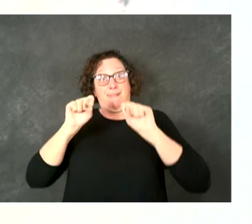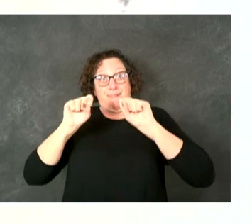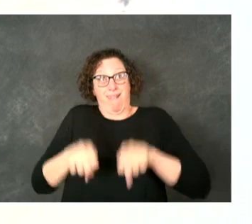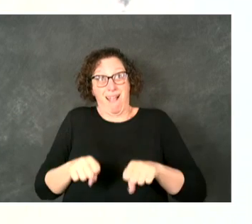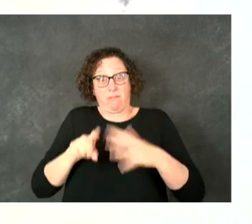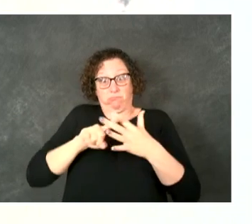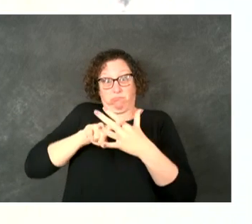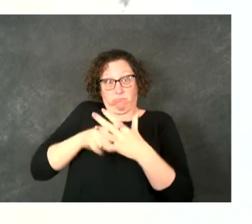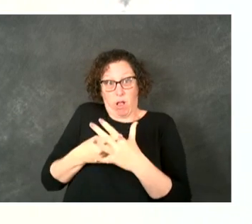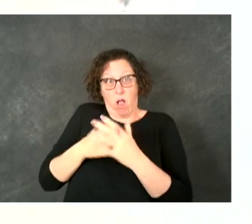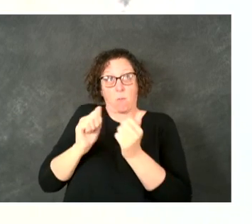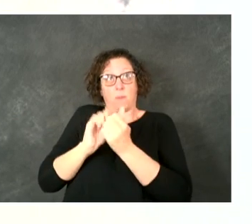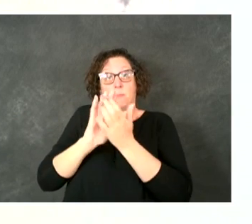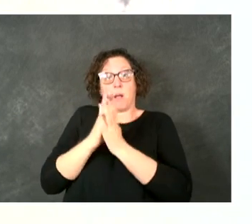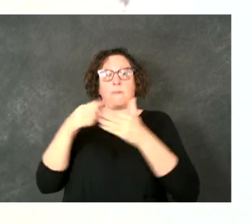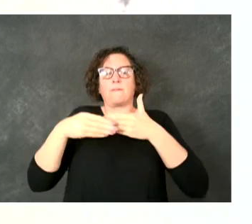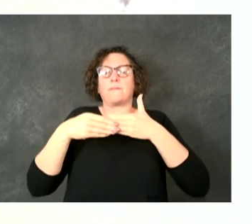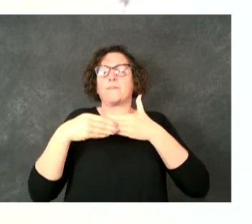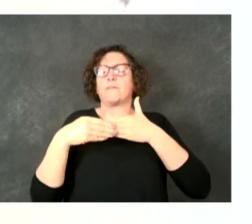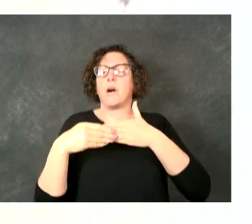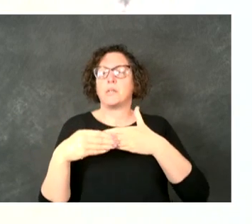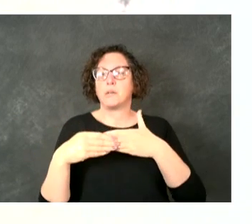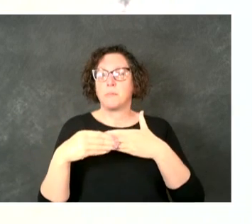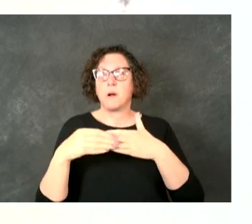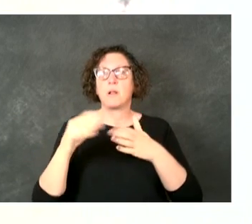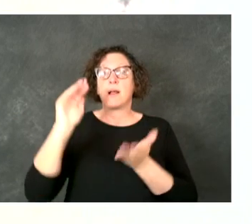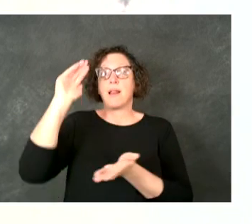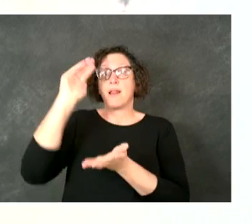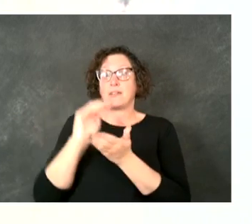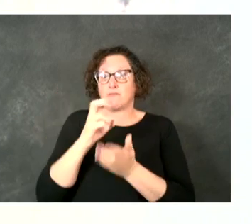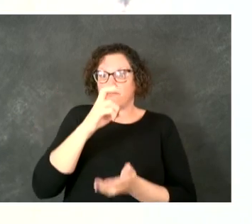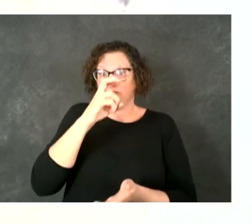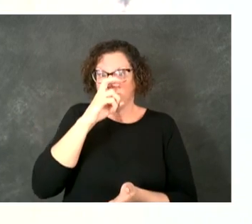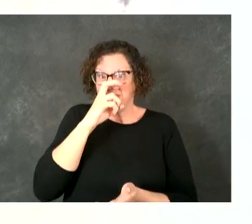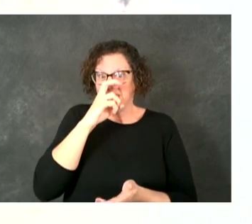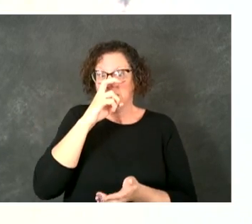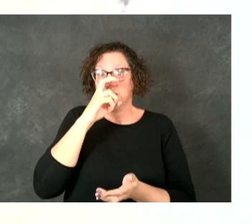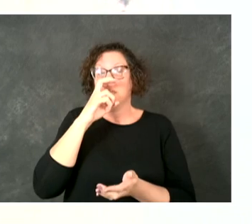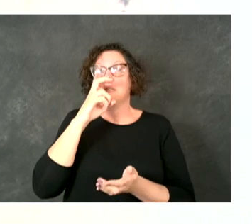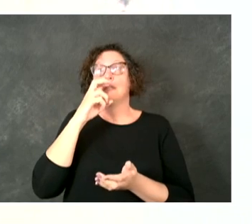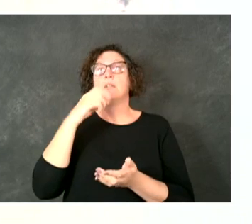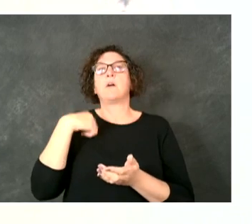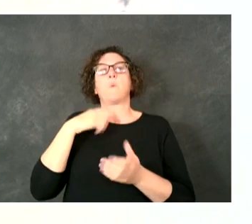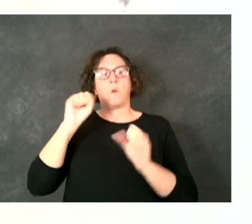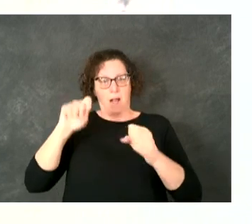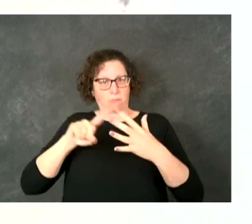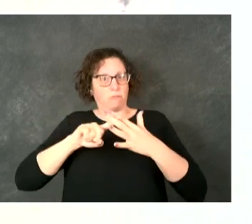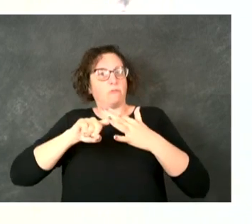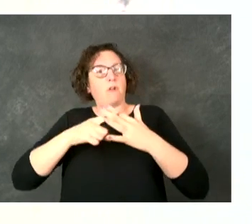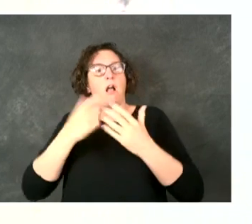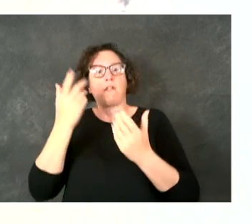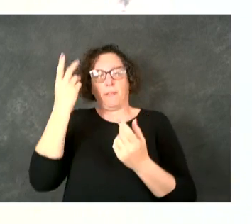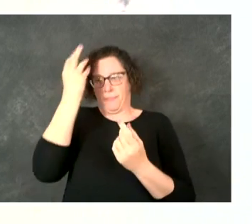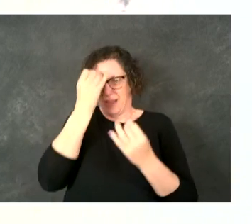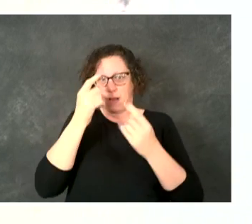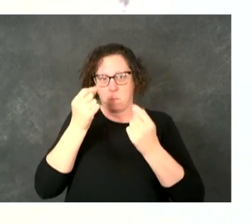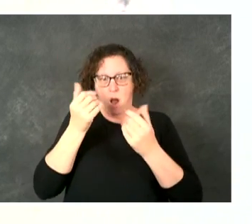YORKERS WITH REGARDS TO MAINTAINING DISTANCE WHILE WE